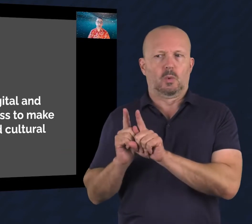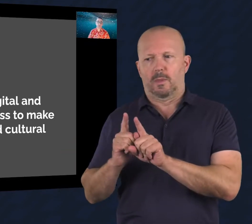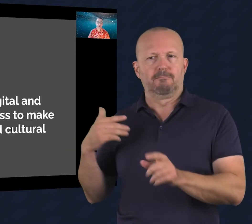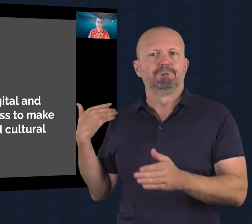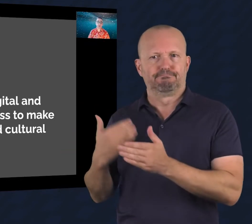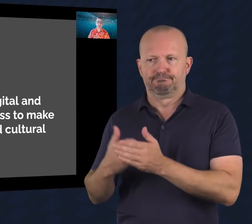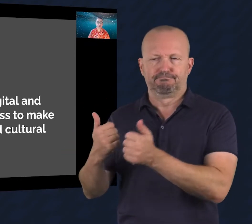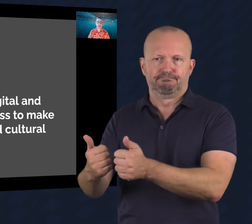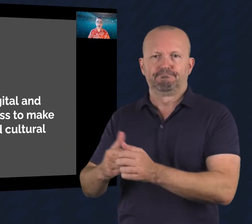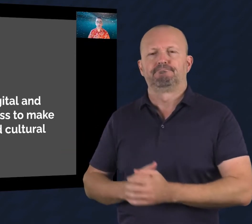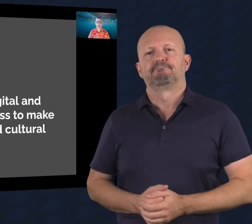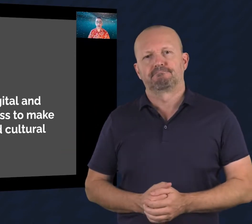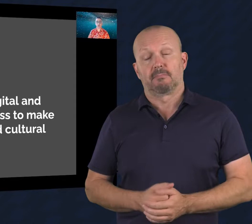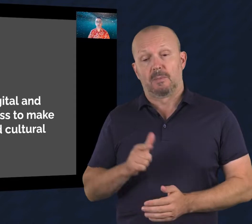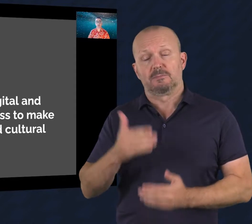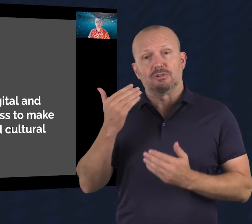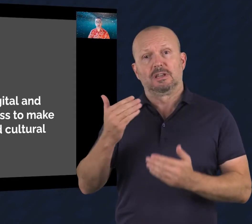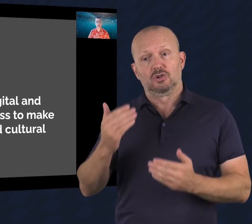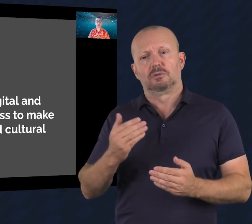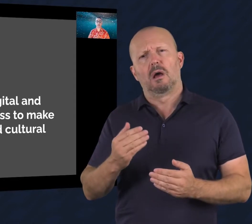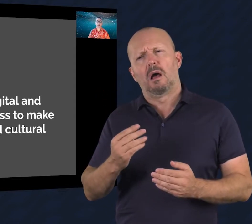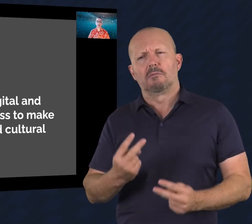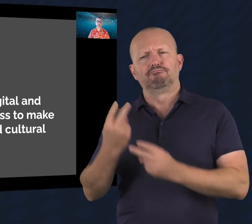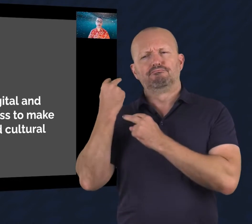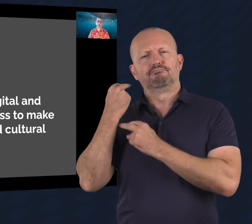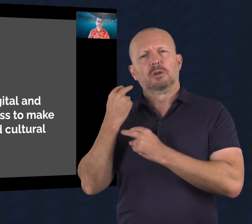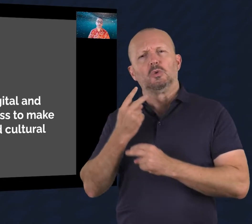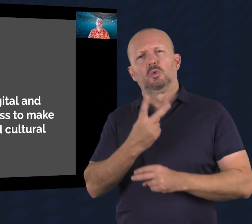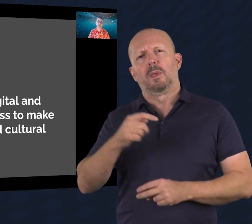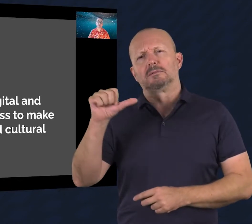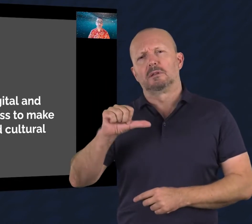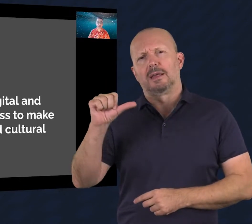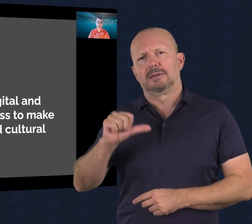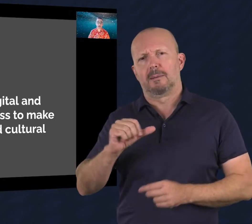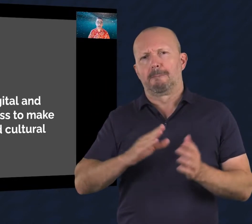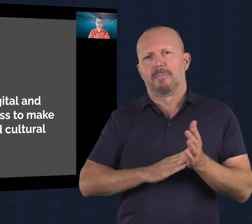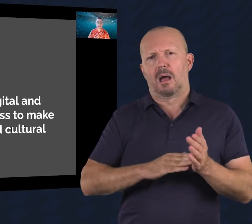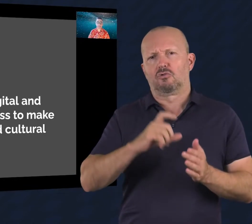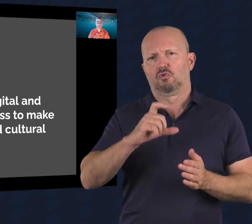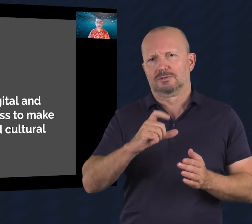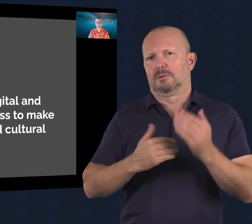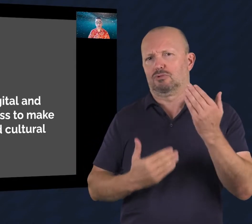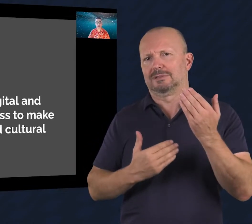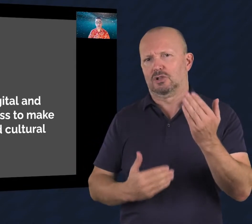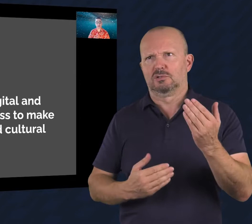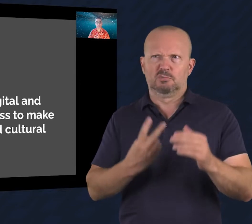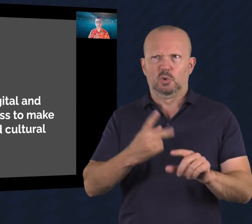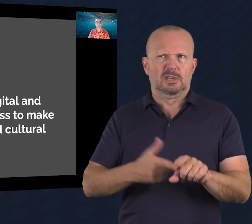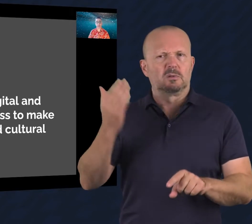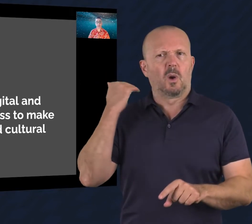In preparation for this talk, I went back and watched Mark Cookson's presentation at NDF in November of 2019, just over two years ago.